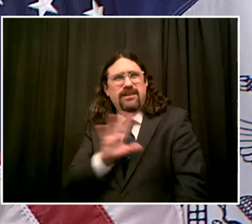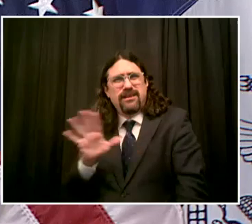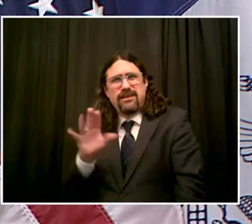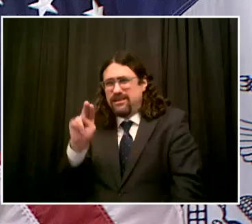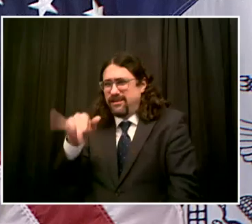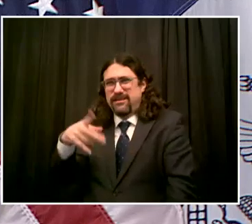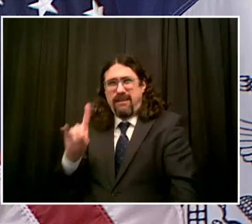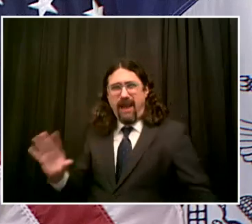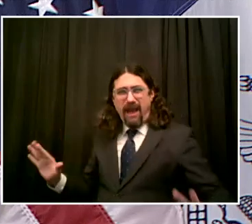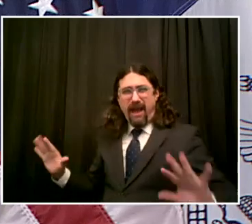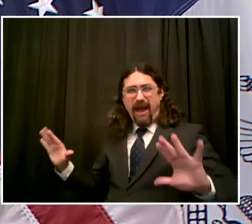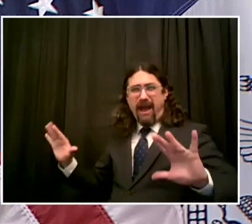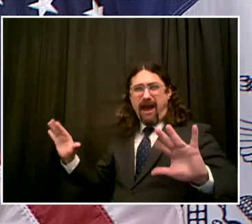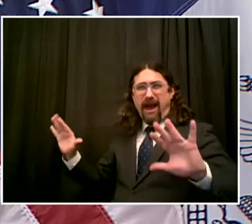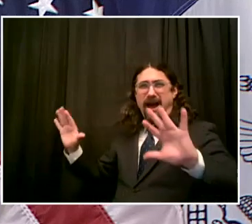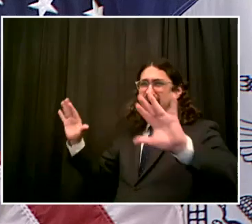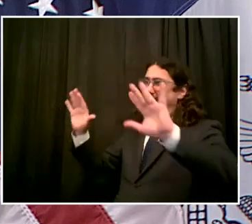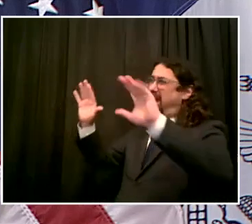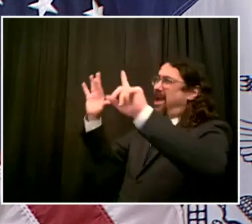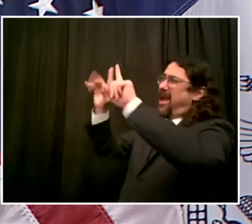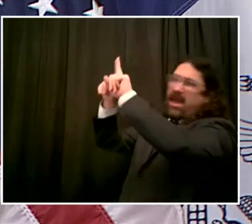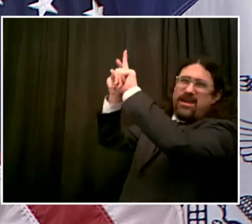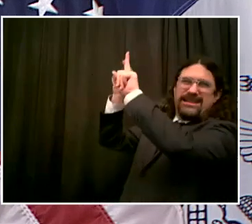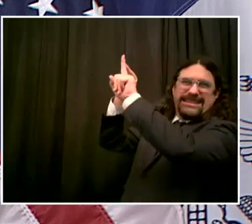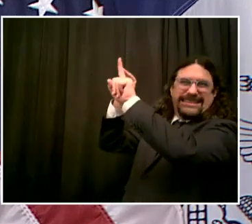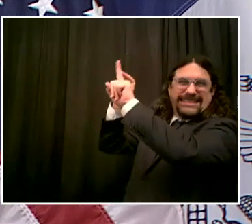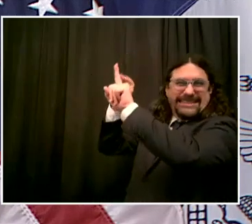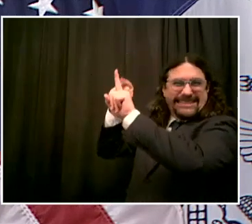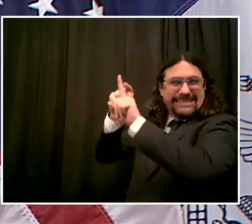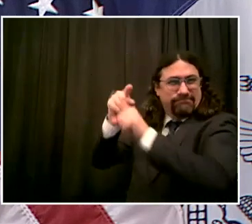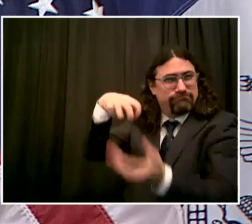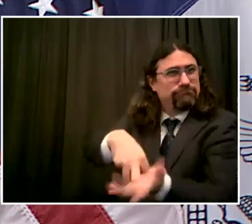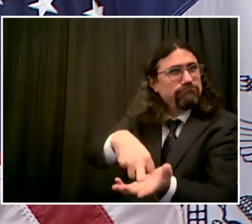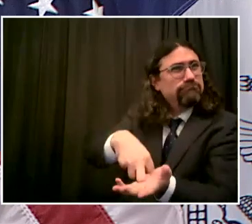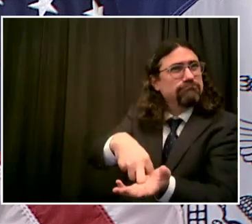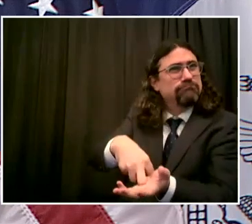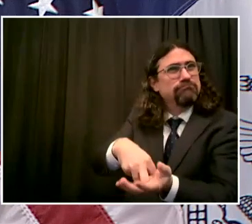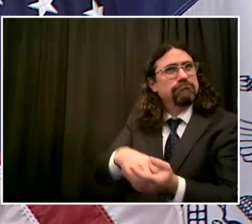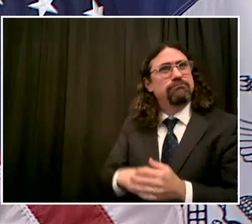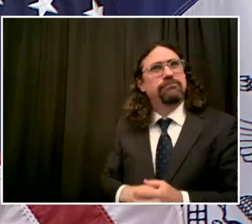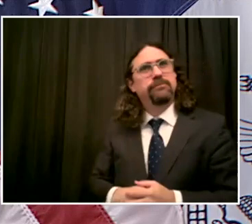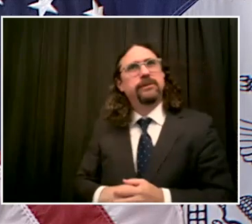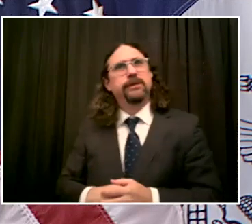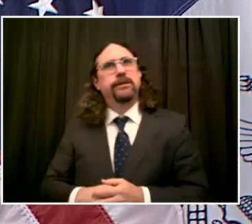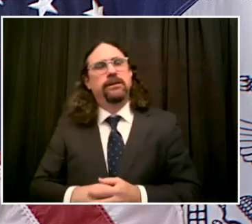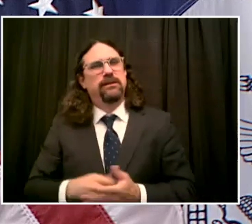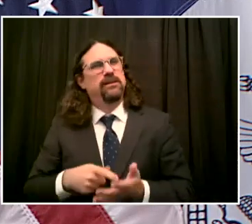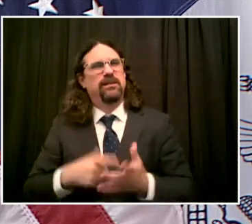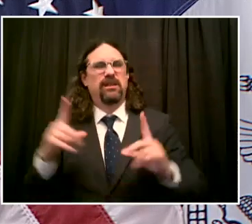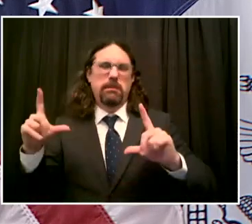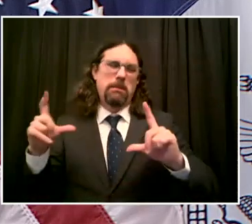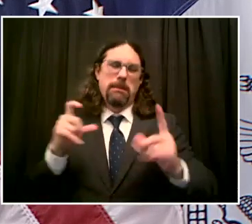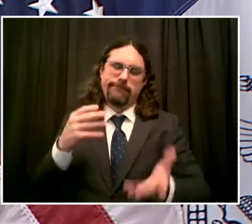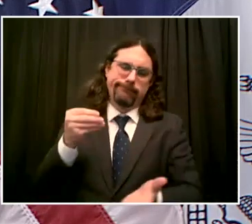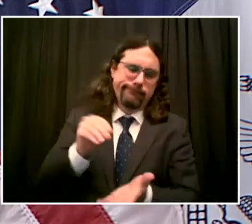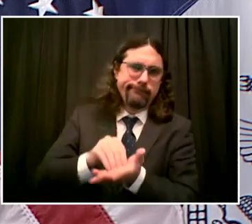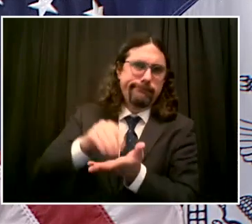CAN TAKE A NEKE WITH PROTESTERS TO SAY WE CAN WORK ITHS THROUGH TOGETHER IS THE ACTUAL STORY AND THE